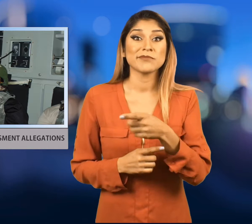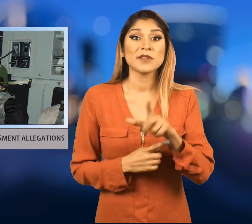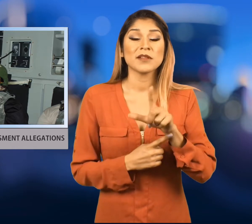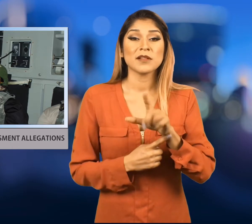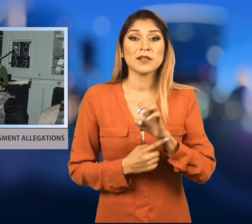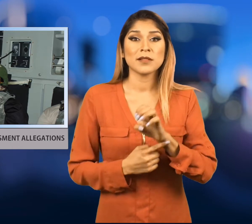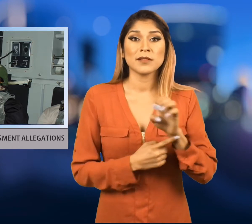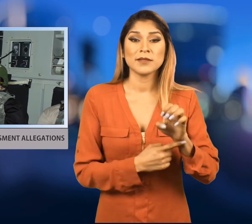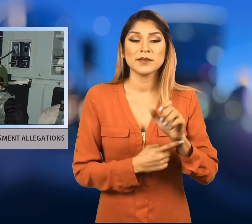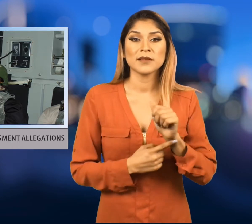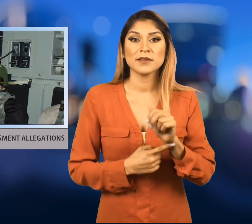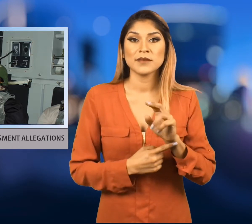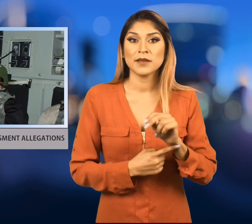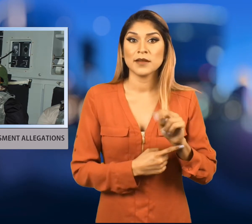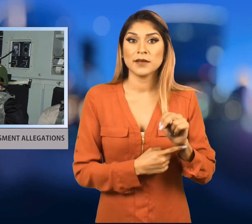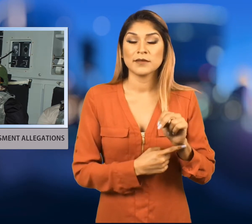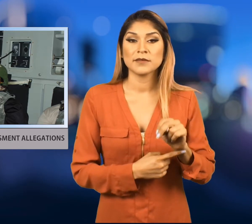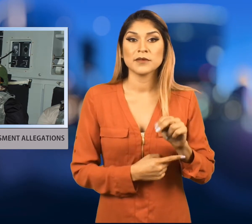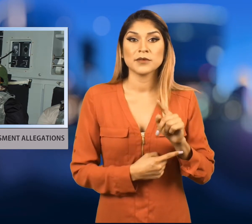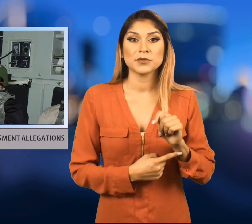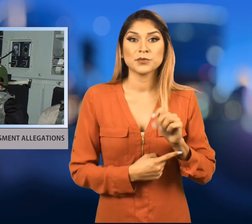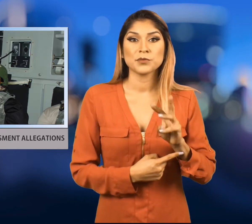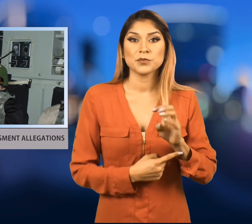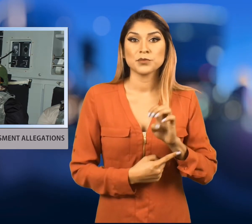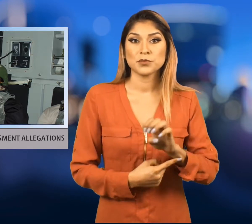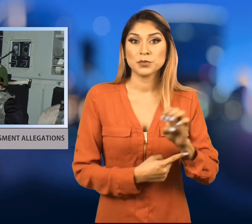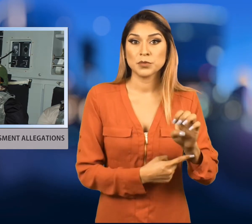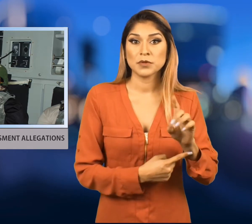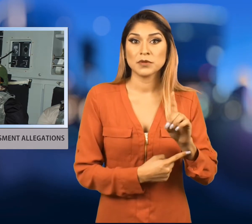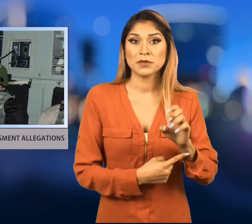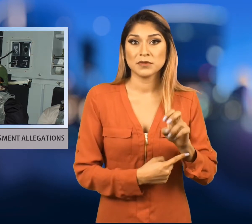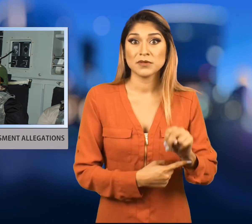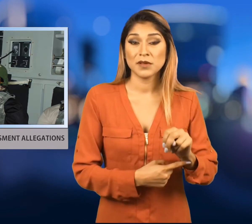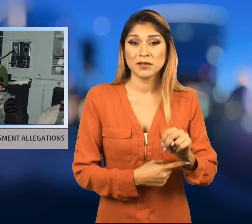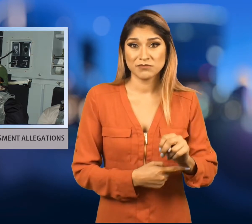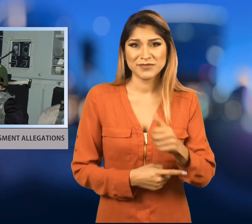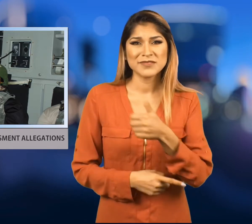The woman Leeann Tweeden, a morning